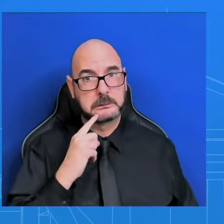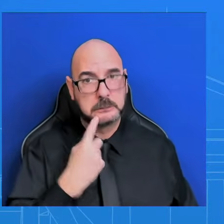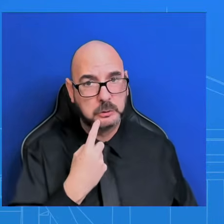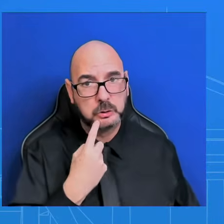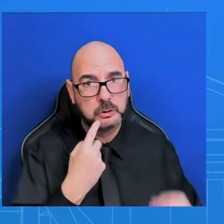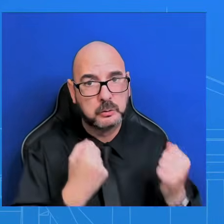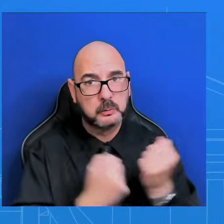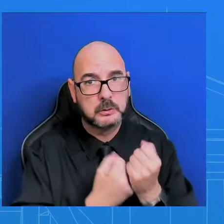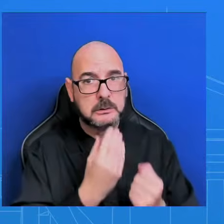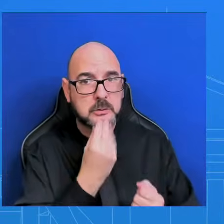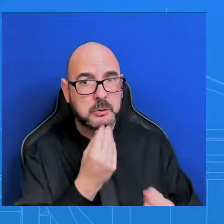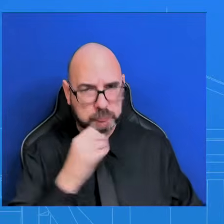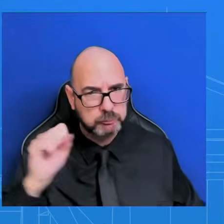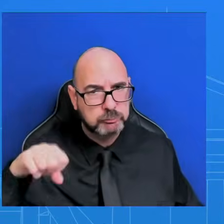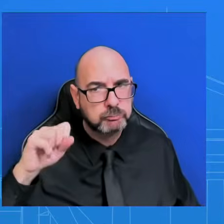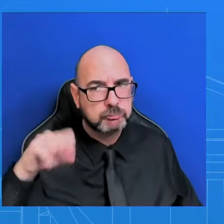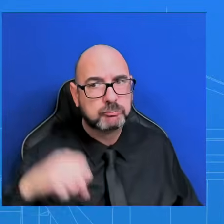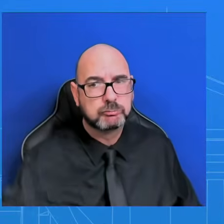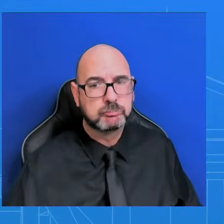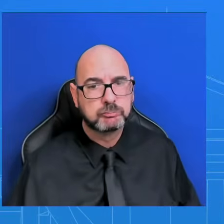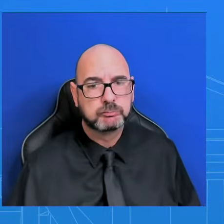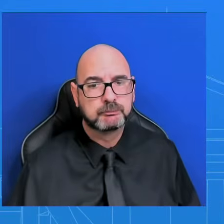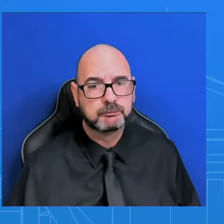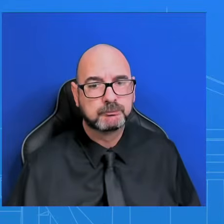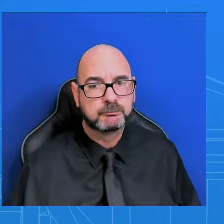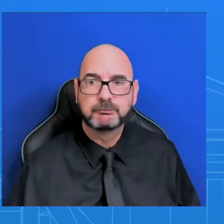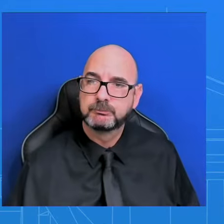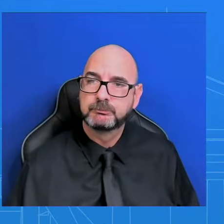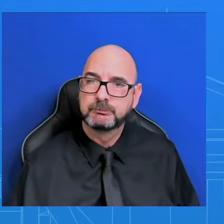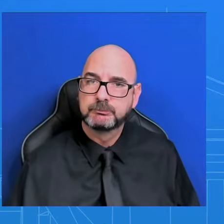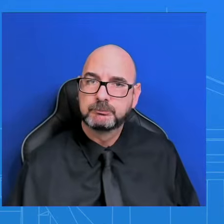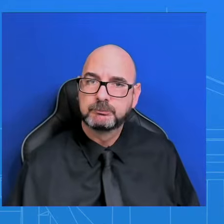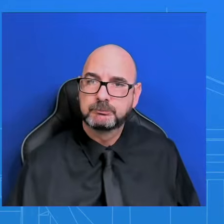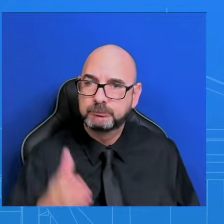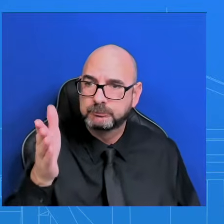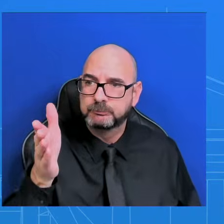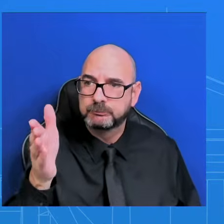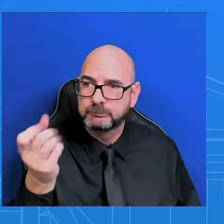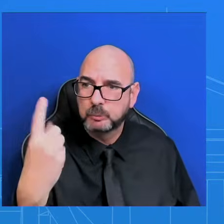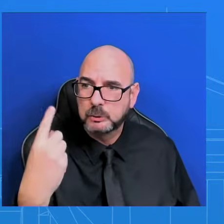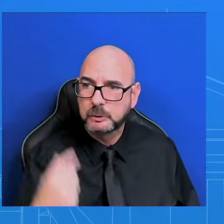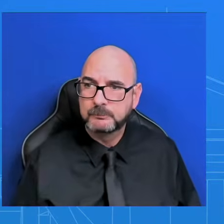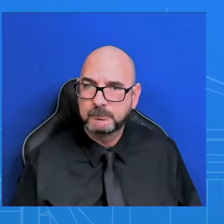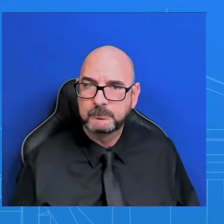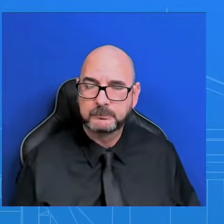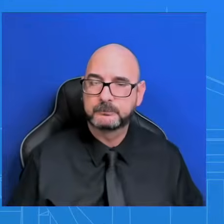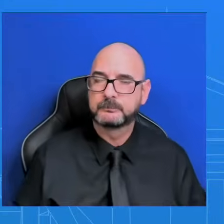The Press: Thanks. Thanks, John. You've said that -- or you said yesterday that the U.S. is taking away capabilities from the Houthis with each